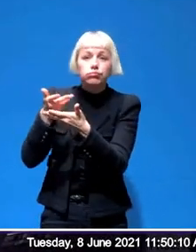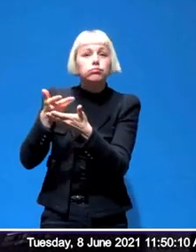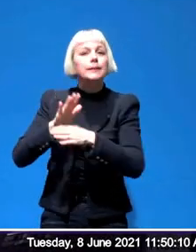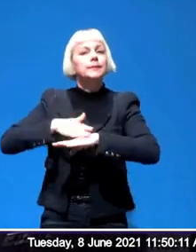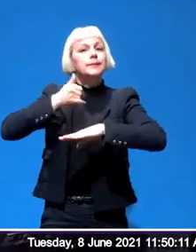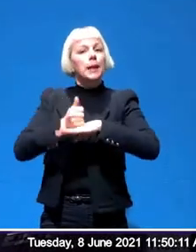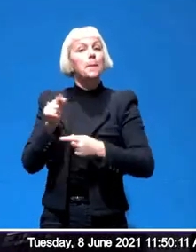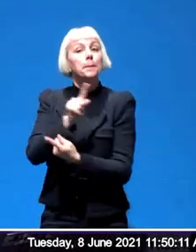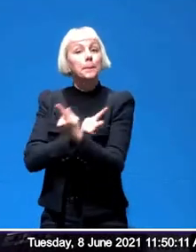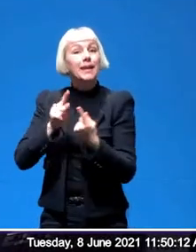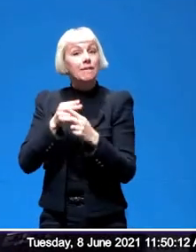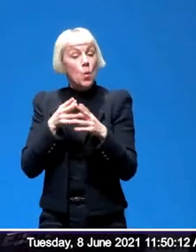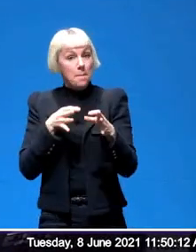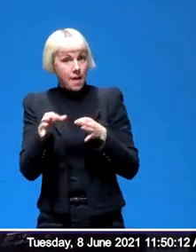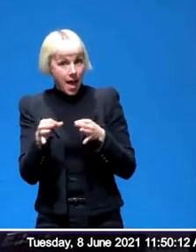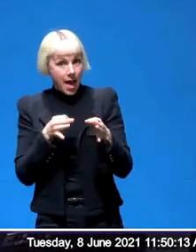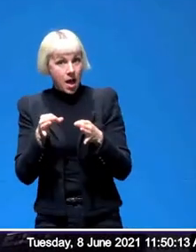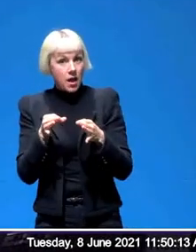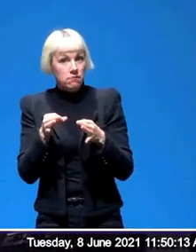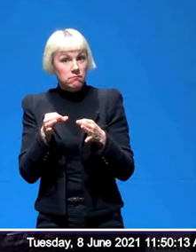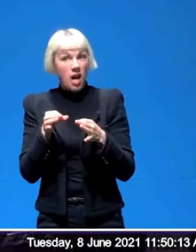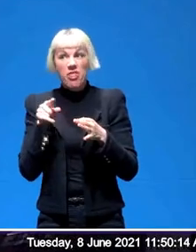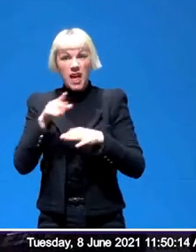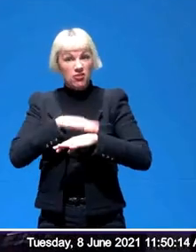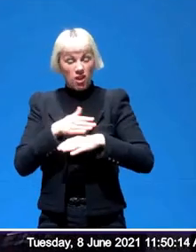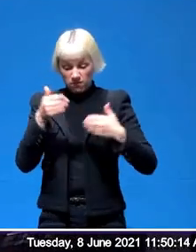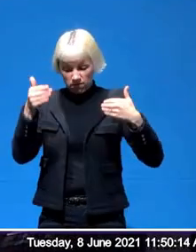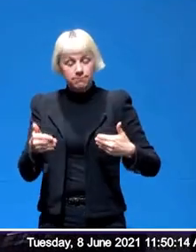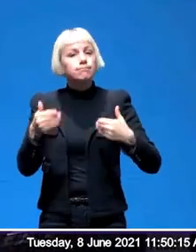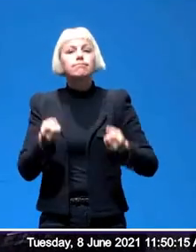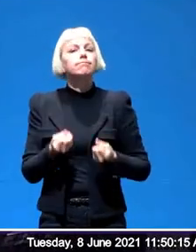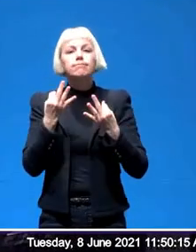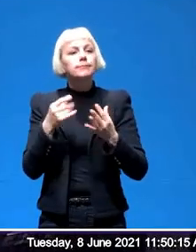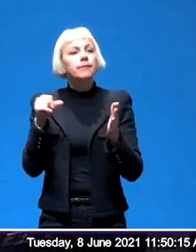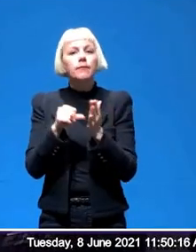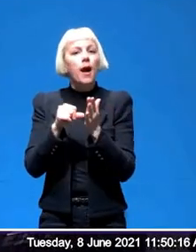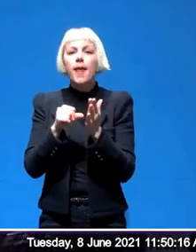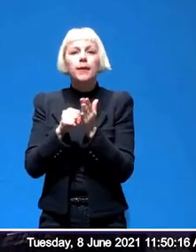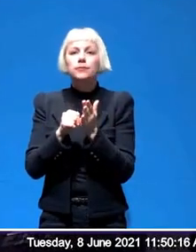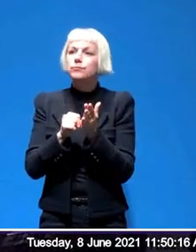interim period we had no NDIS support for Daniel, apart from day options.